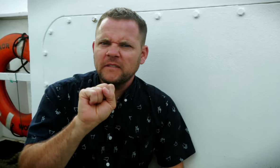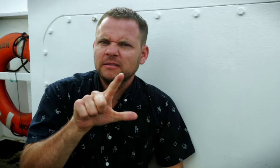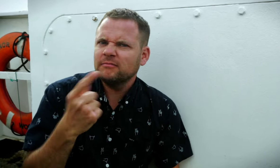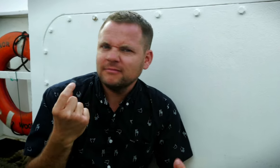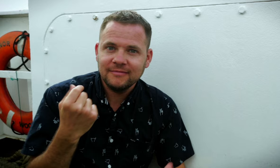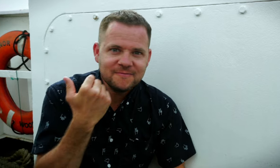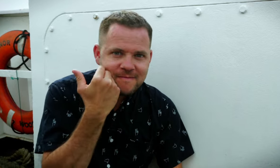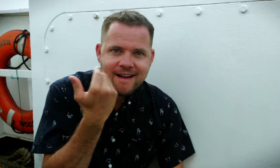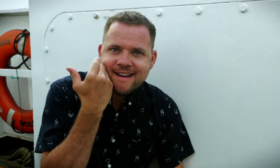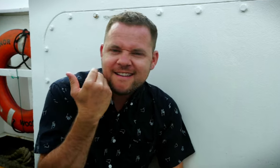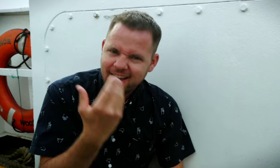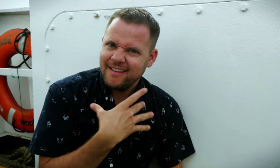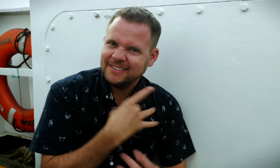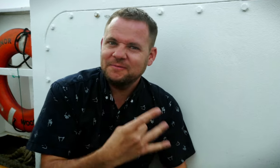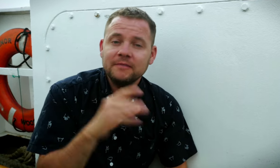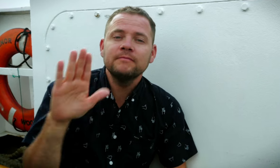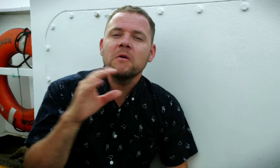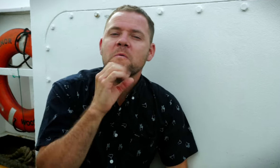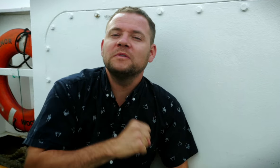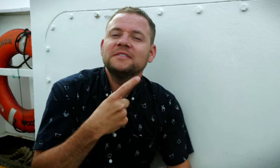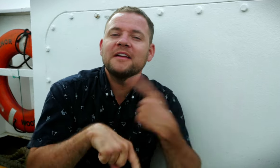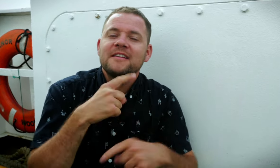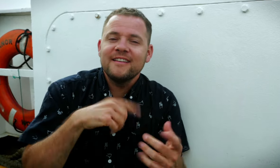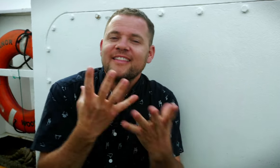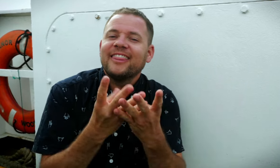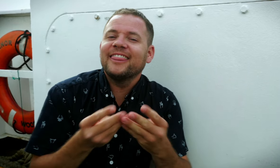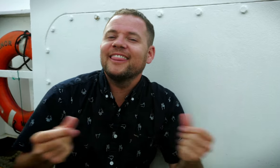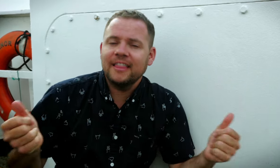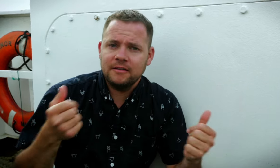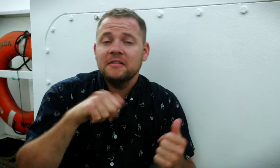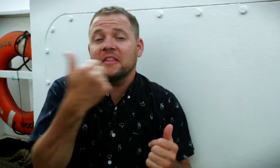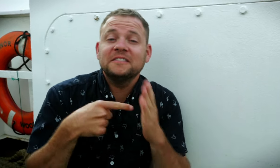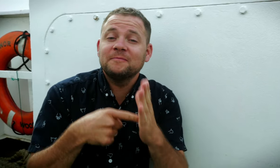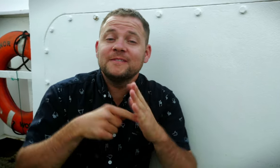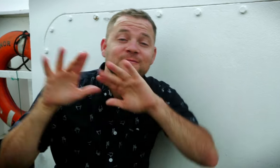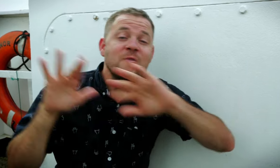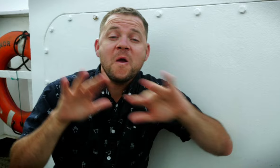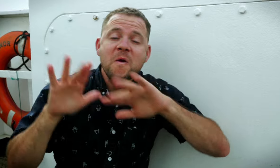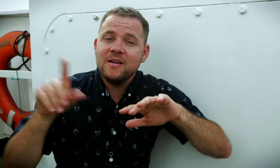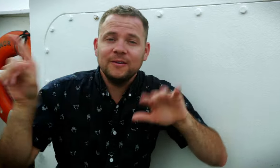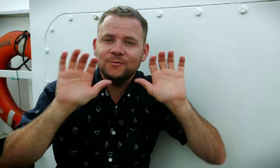How did the islanders sign "white"? Their old signs have faded away with time. Another example of their sign language: